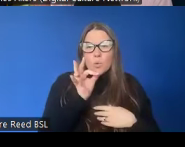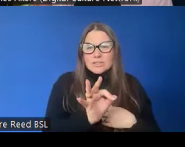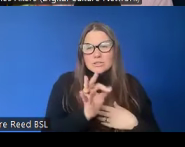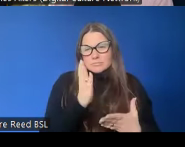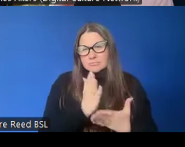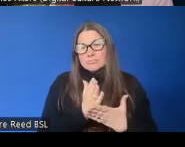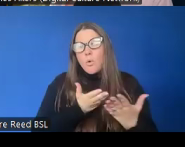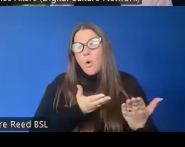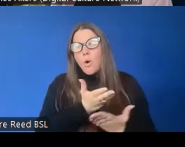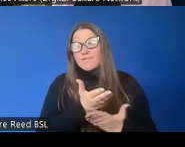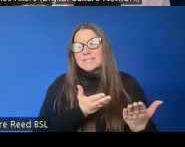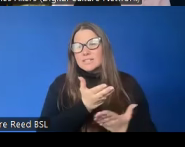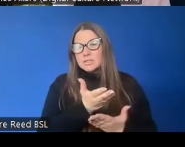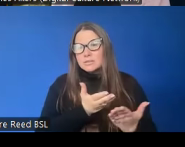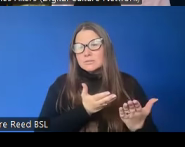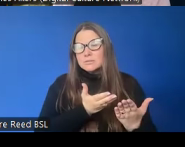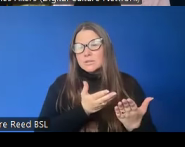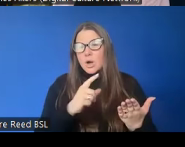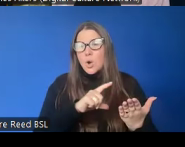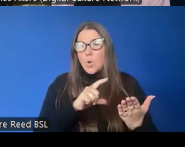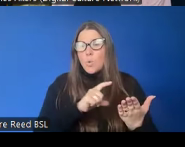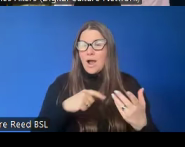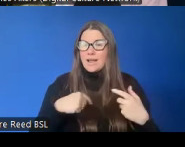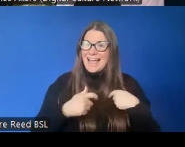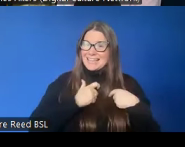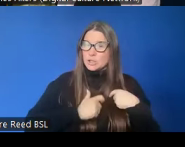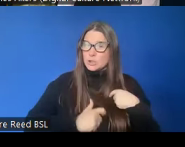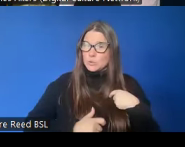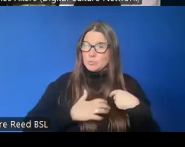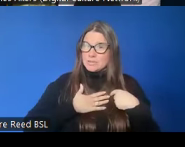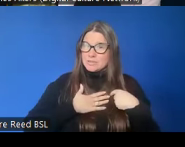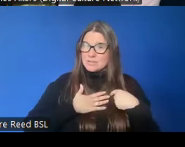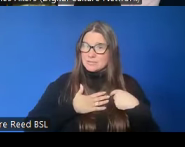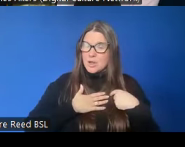As human beings and people that understand